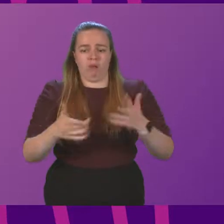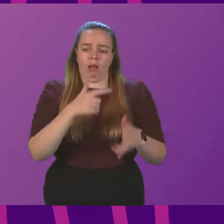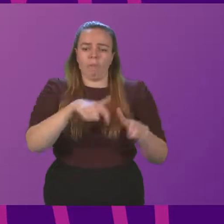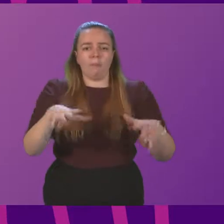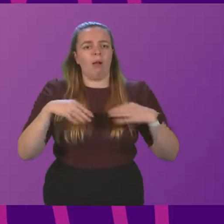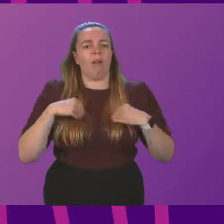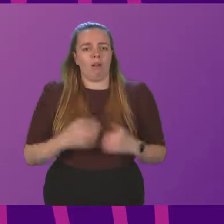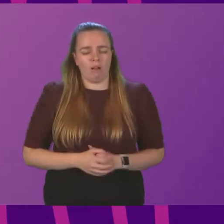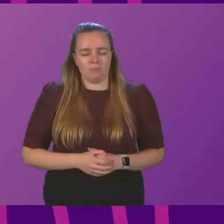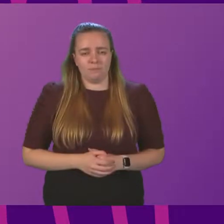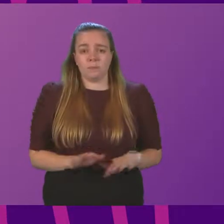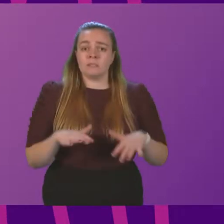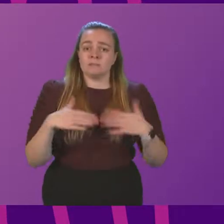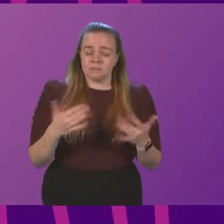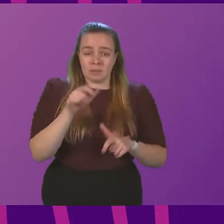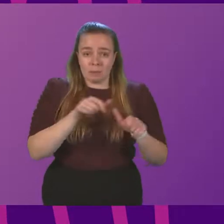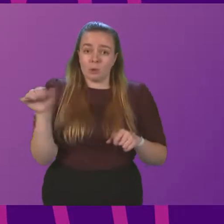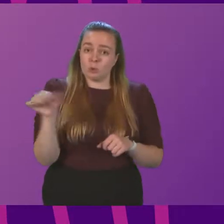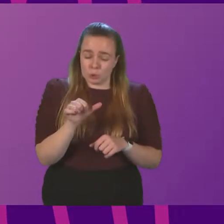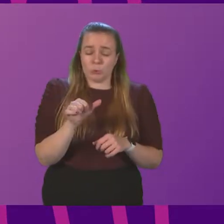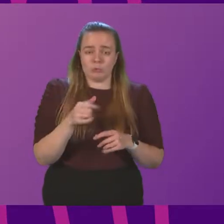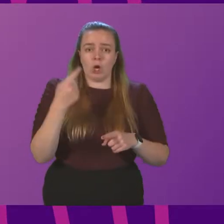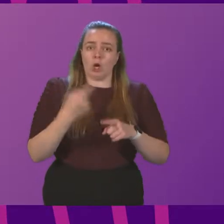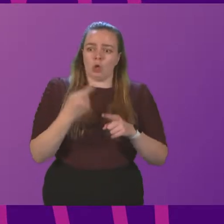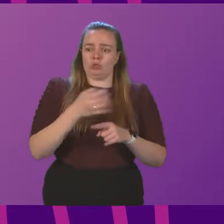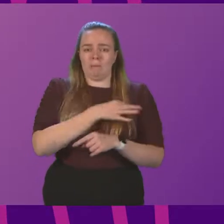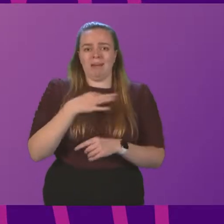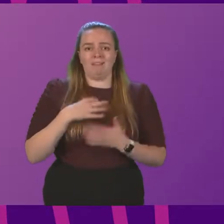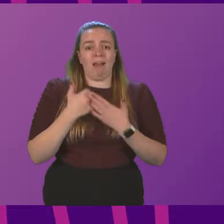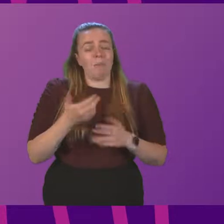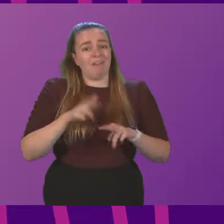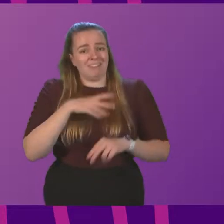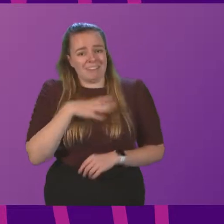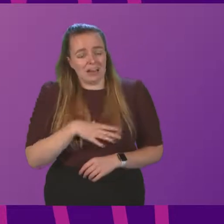Of course, people should seek urgent medical help when it is needed. However, if a health-related